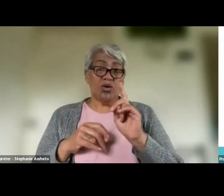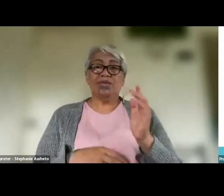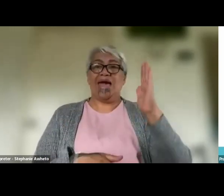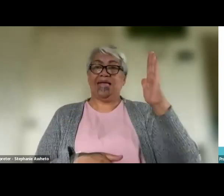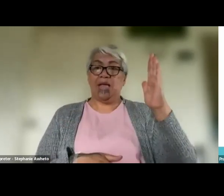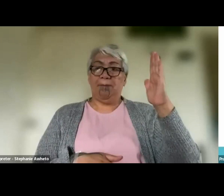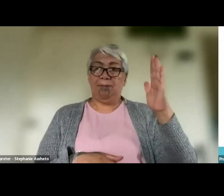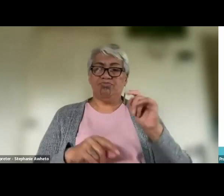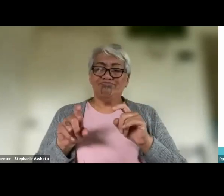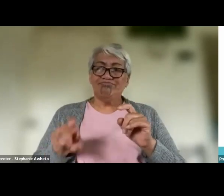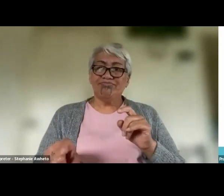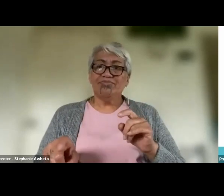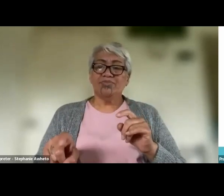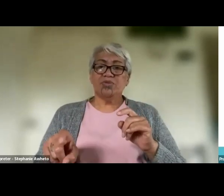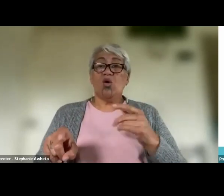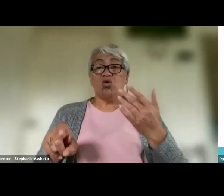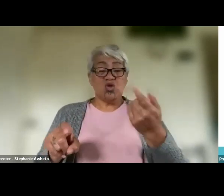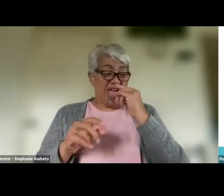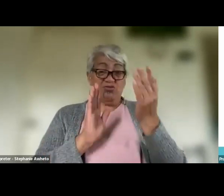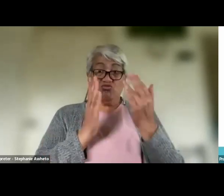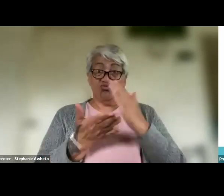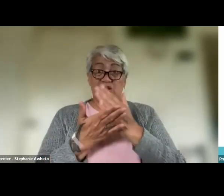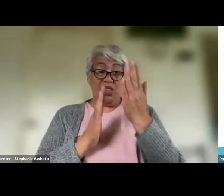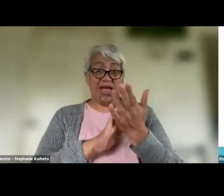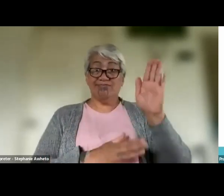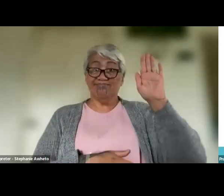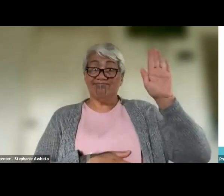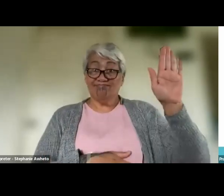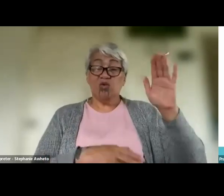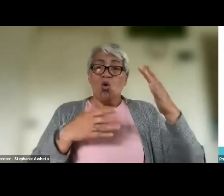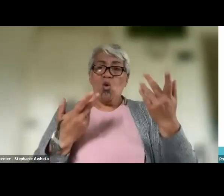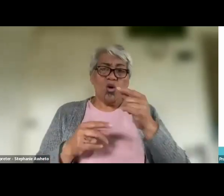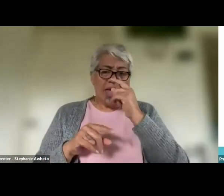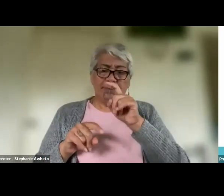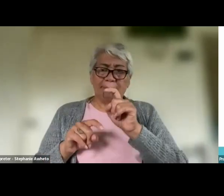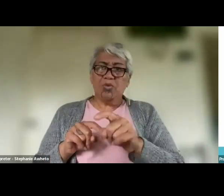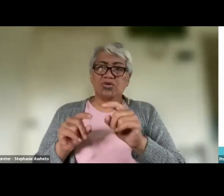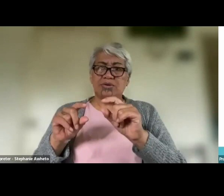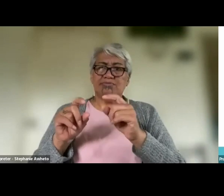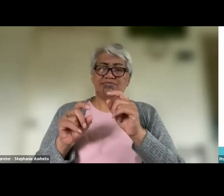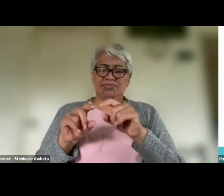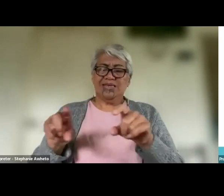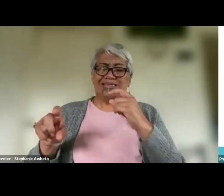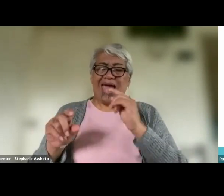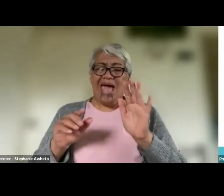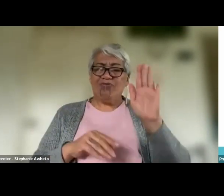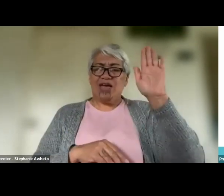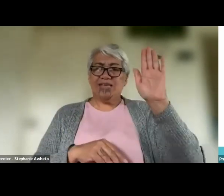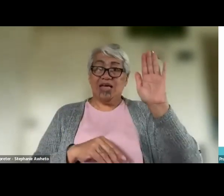either physically or electronically - I’ll be able to keep on top of questions better if you are able to do that